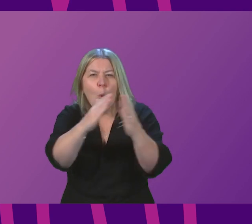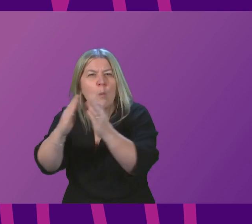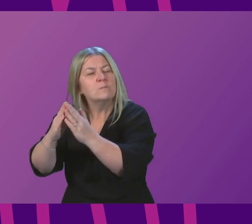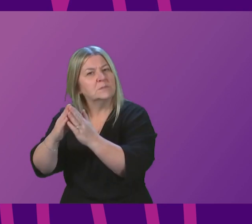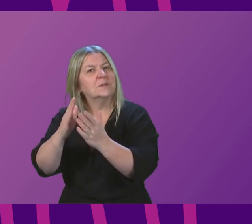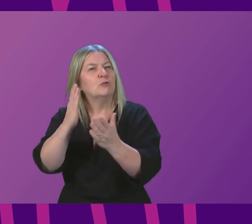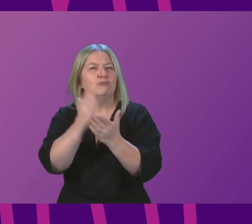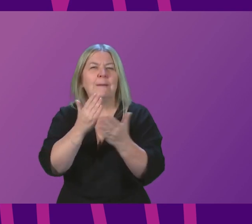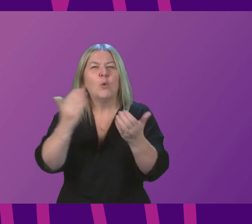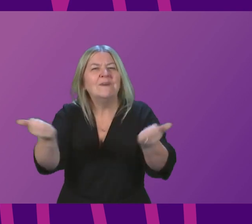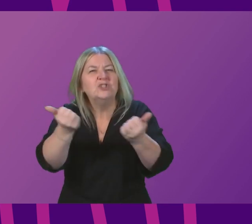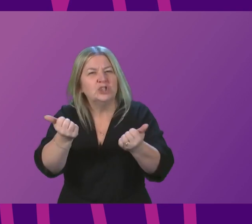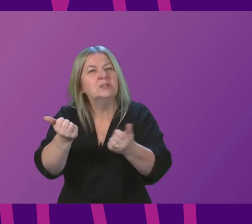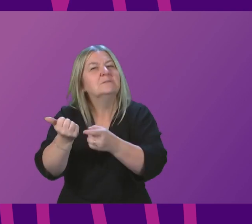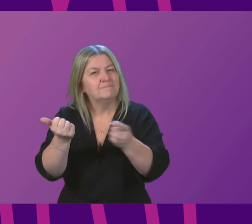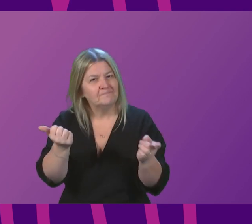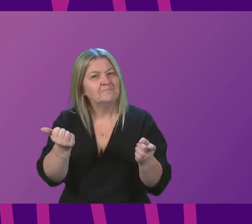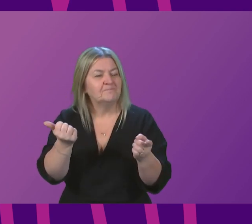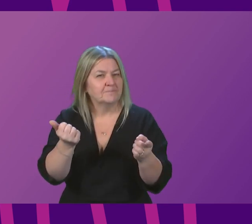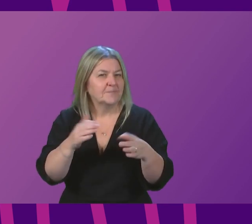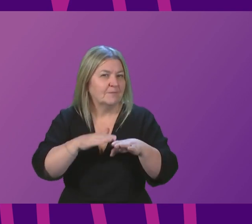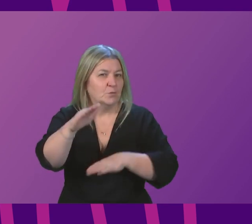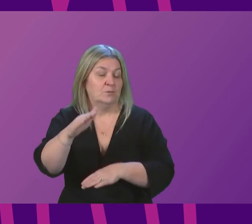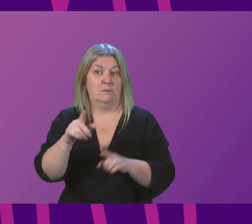energy efficiency.